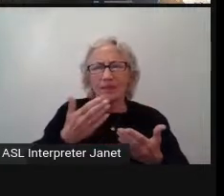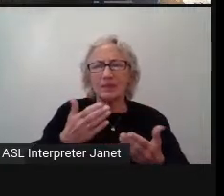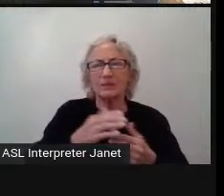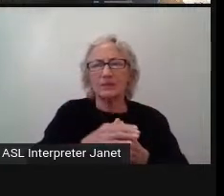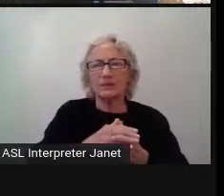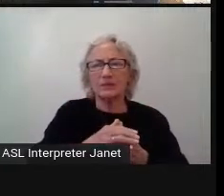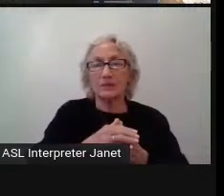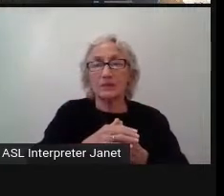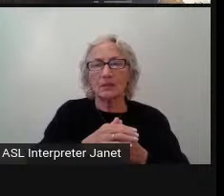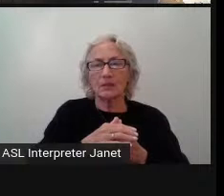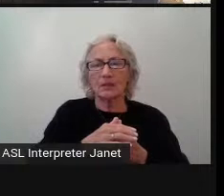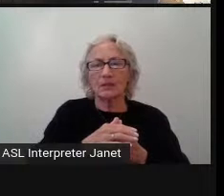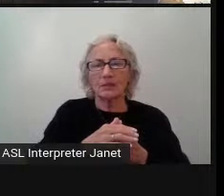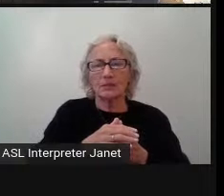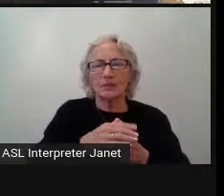We have paid high attention to